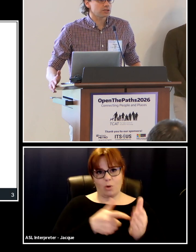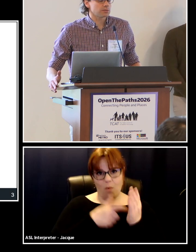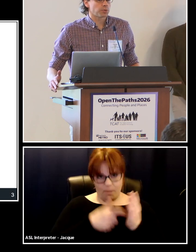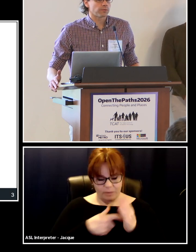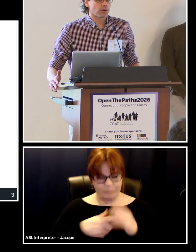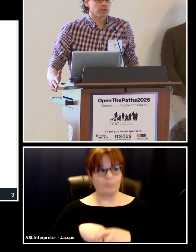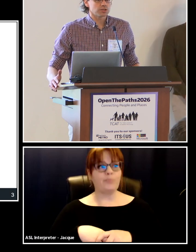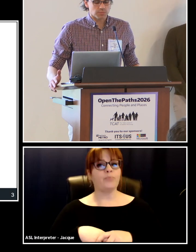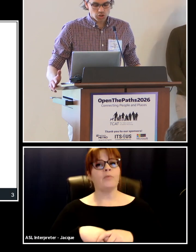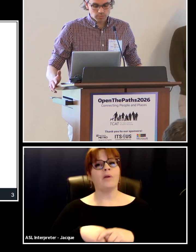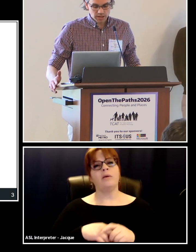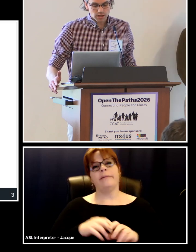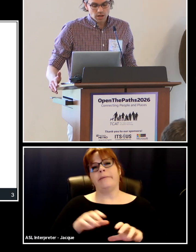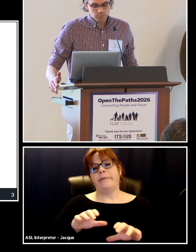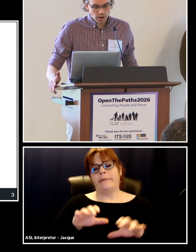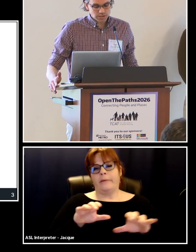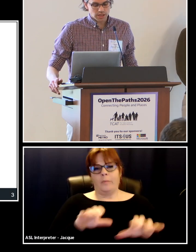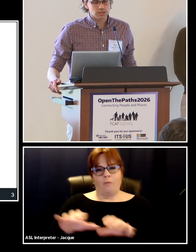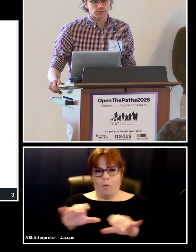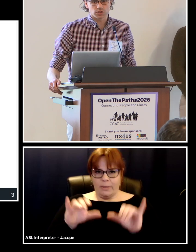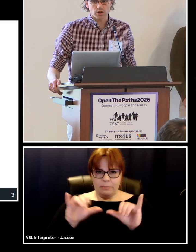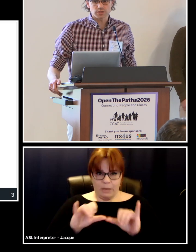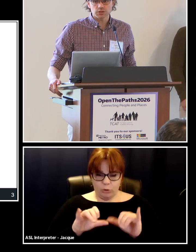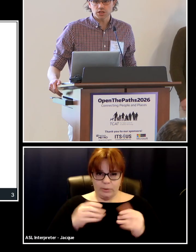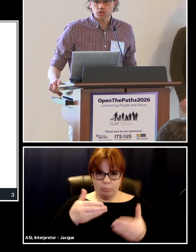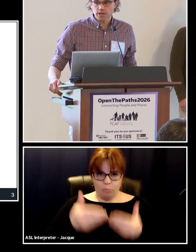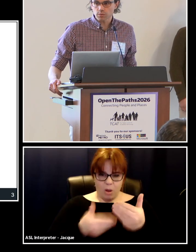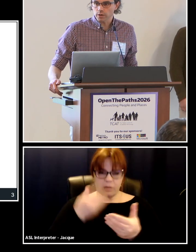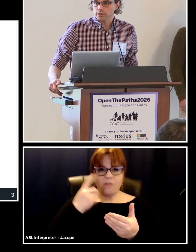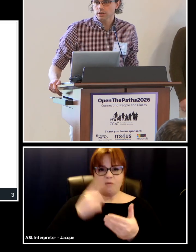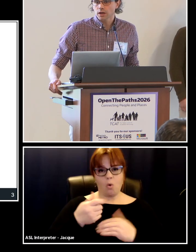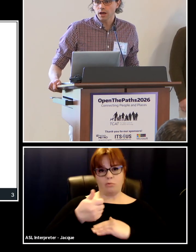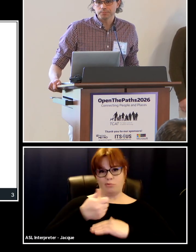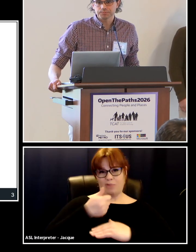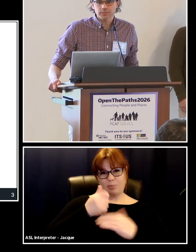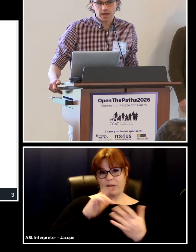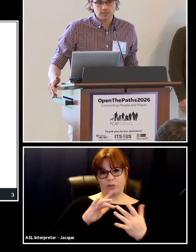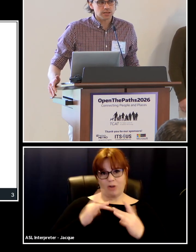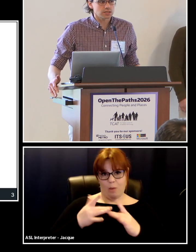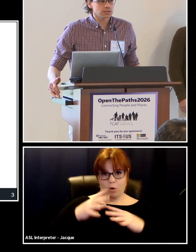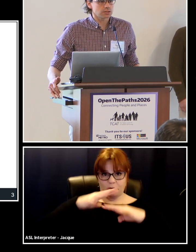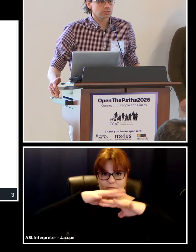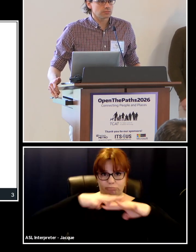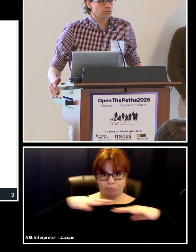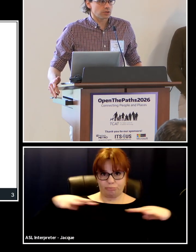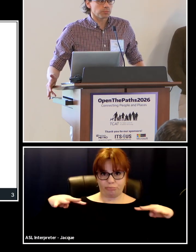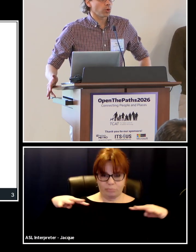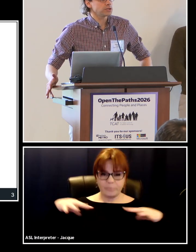this is a performance measurement process for a transportation network. Um access is the point